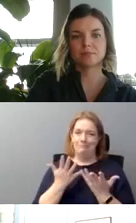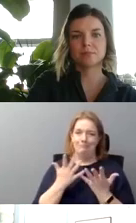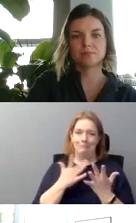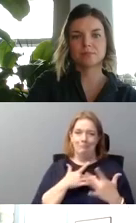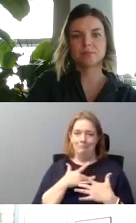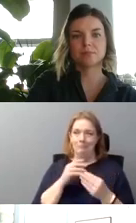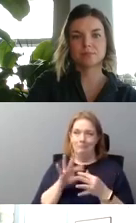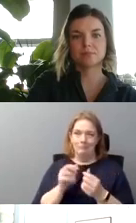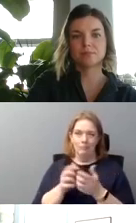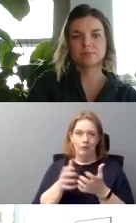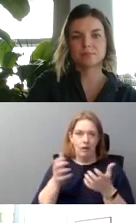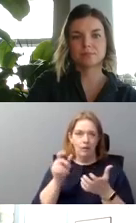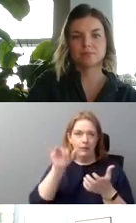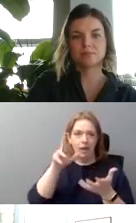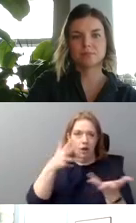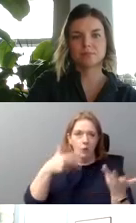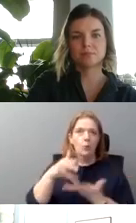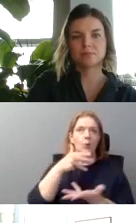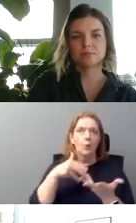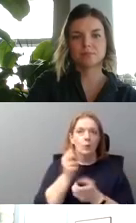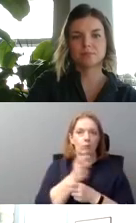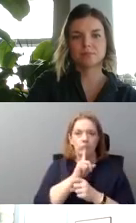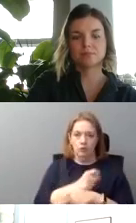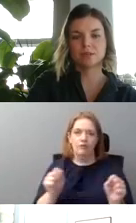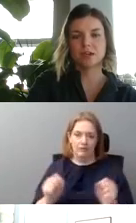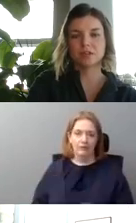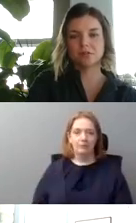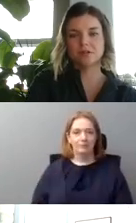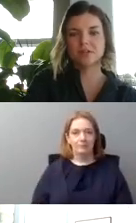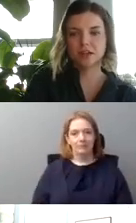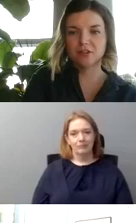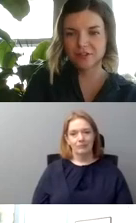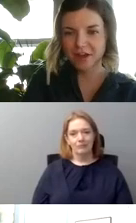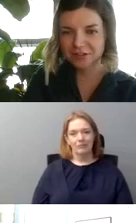about making sure that it's safe for everybody. R: I think we all thank you for that.